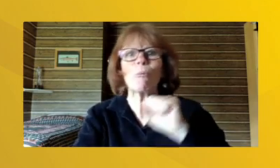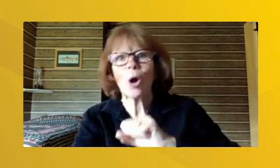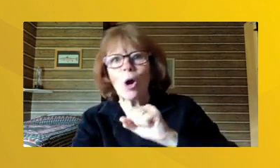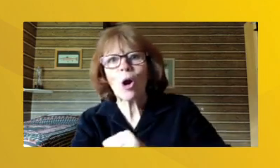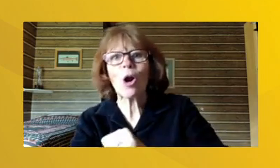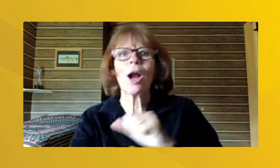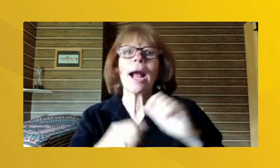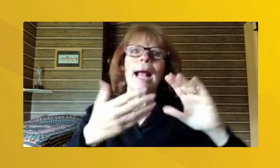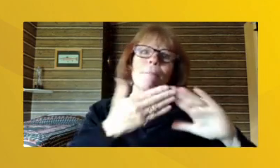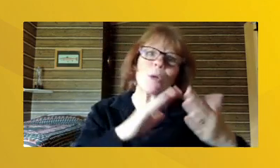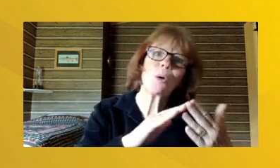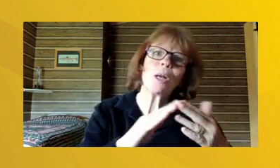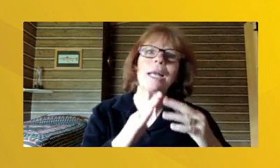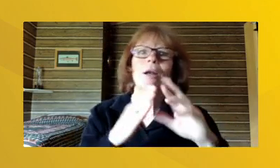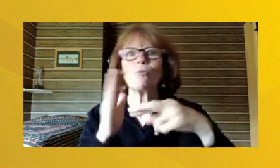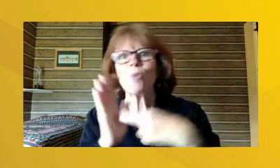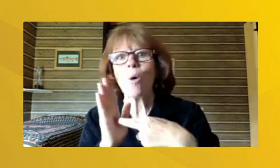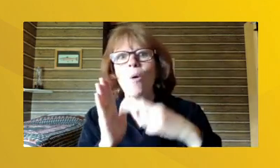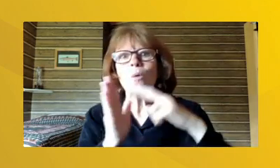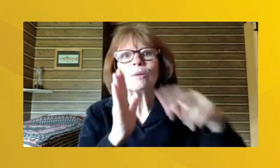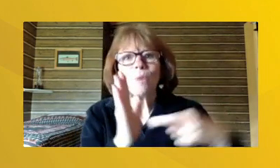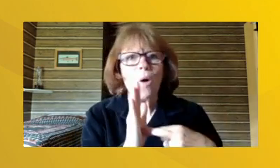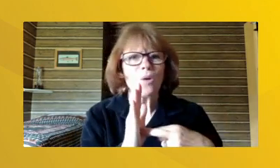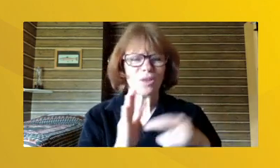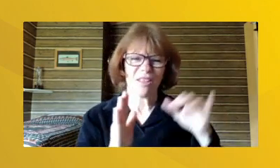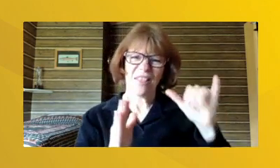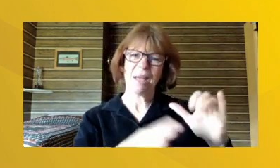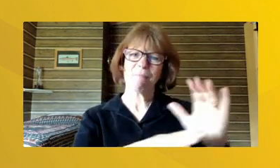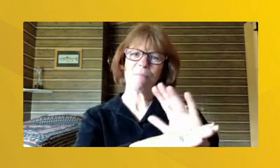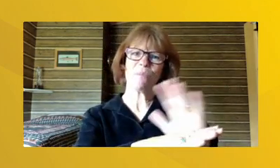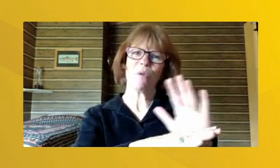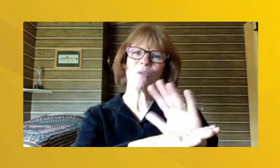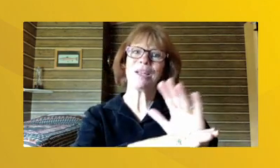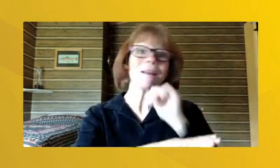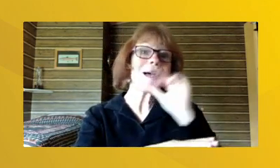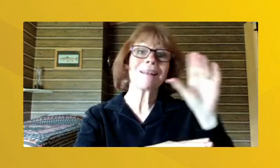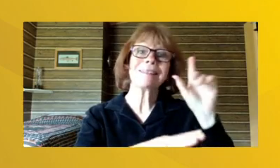roles people play within their own neighborhood and community.